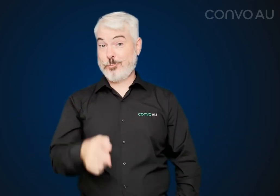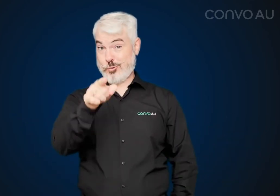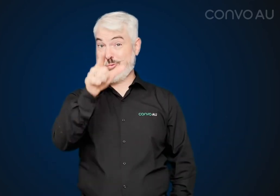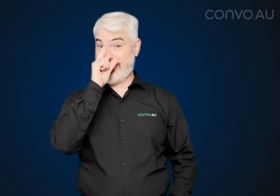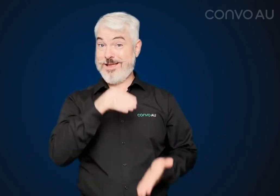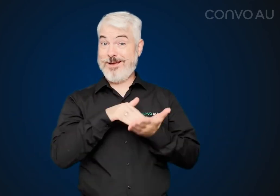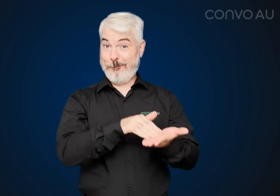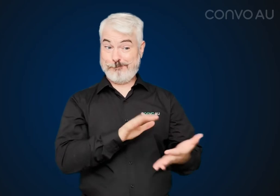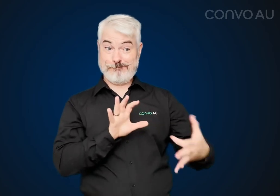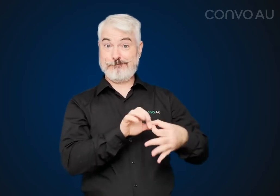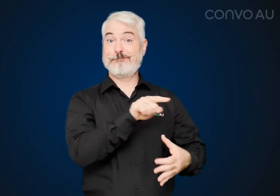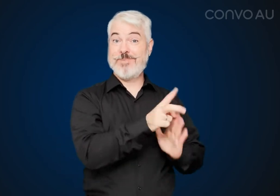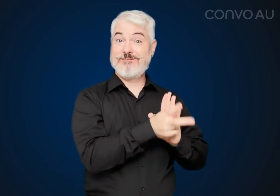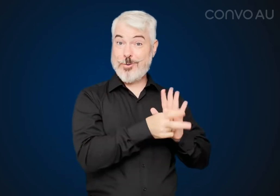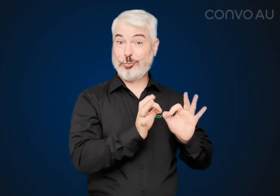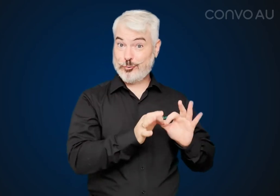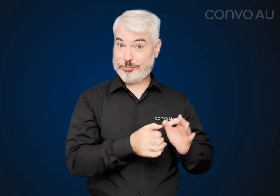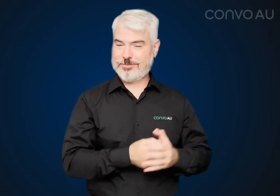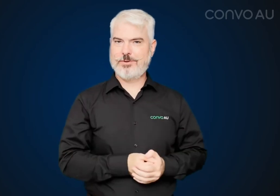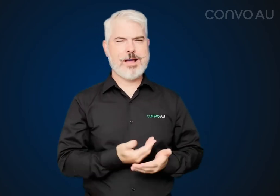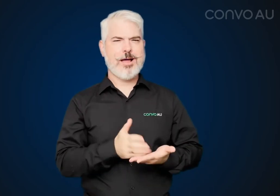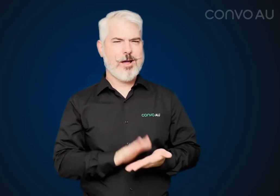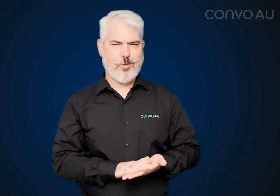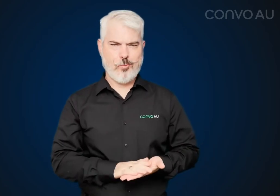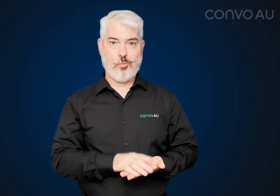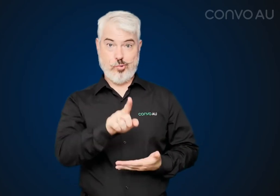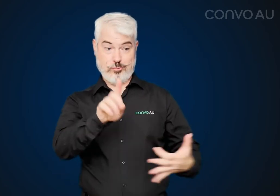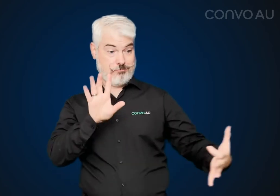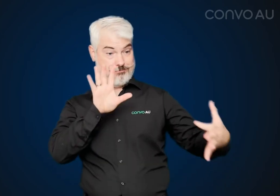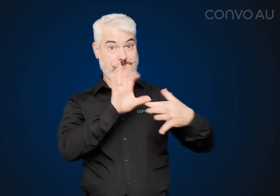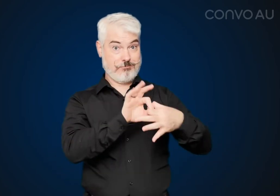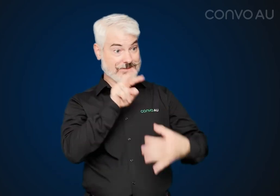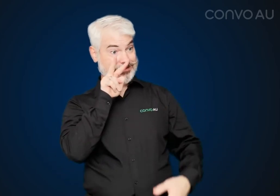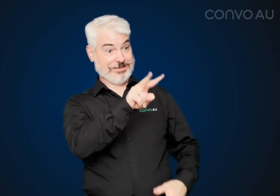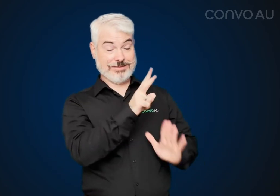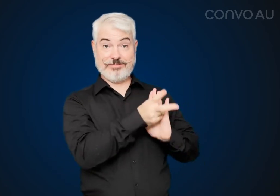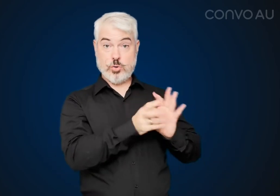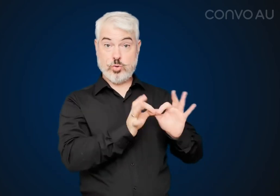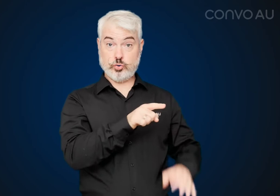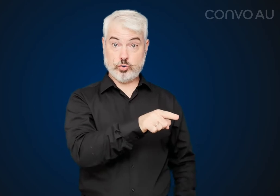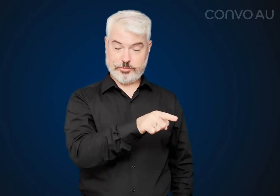But there is something you can do to help - give some background information about your connection. When you connect with one of our Video Interpreters,